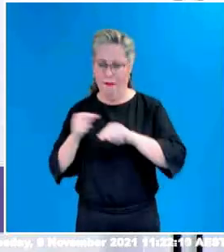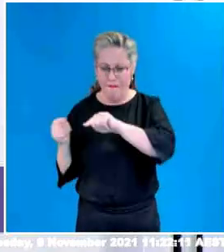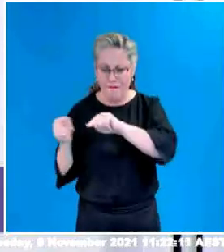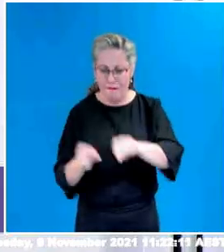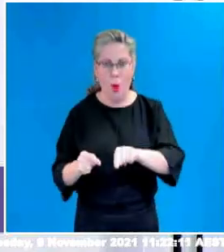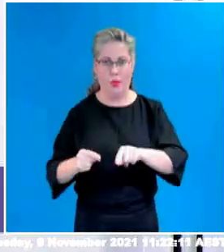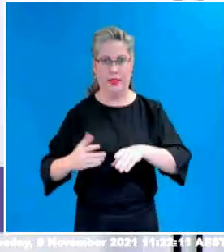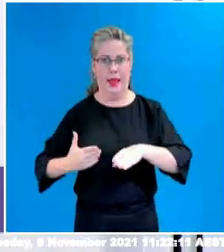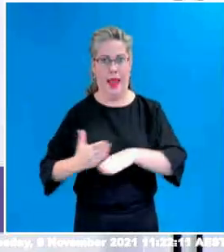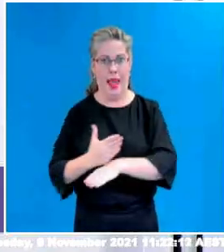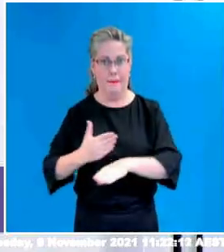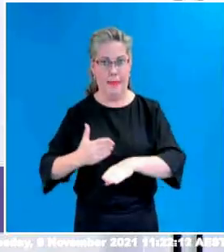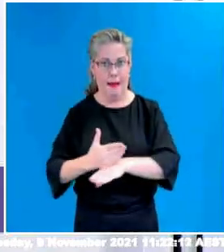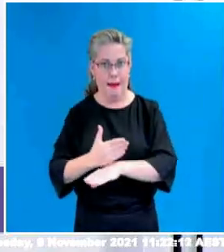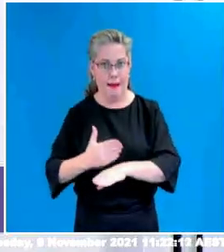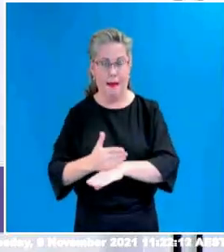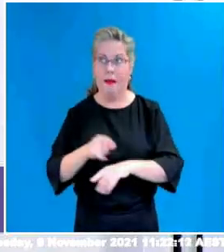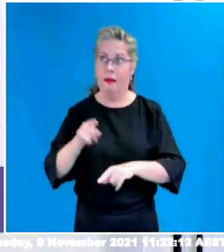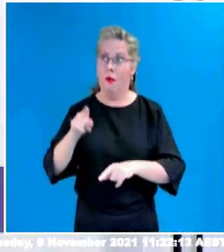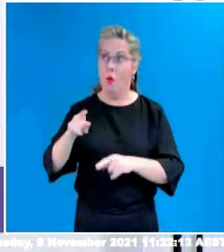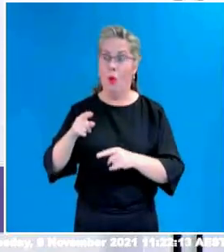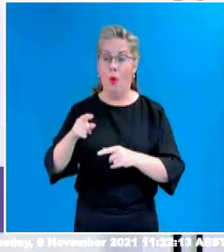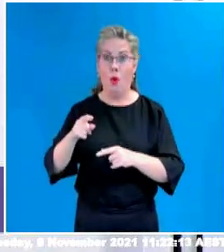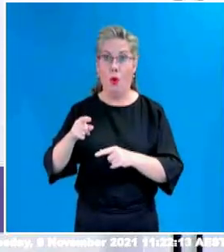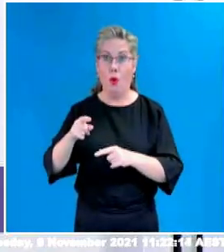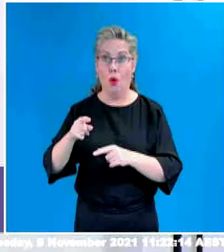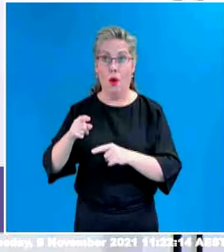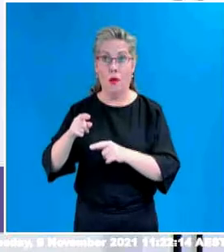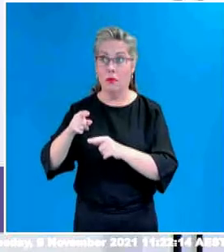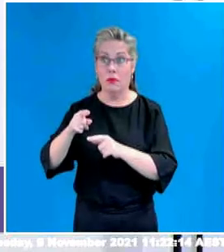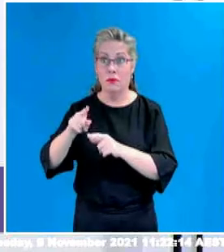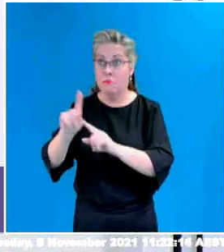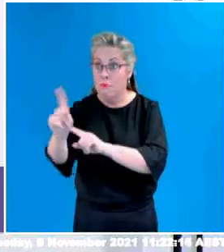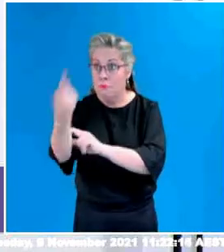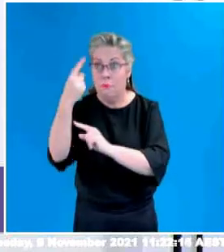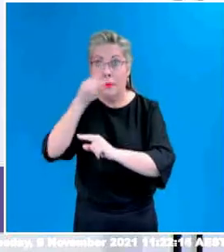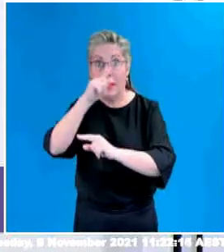Is disability in the mix in terms of modern slavery?